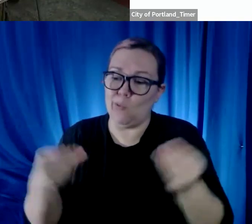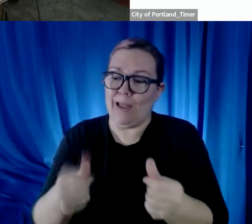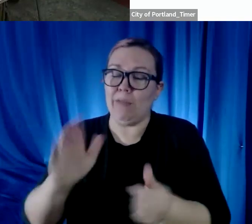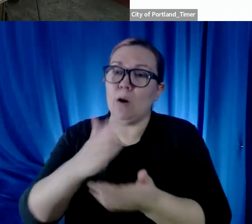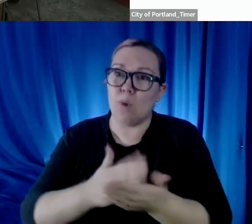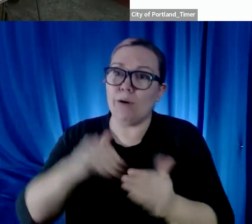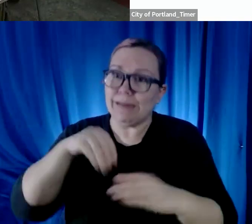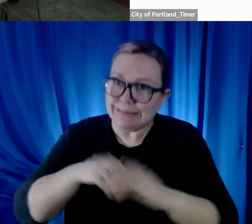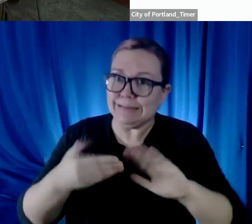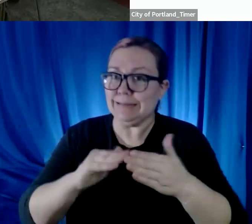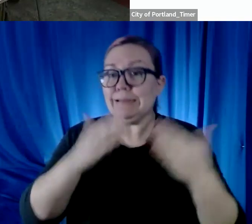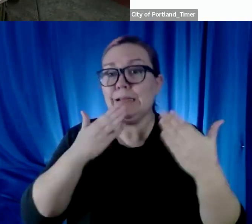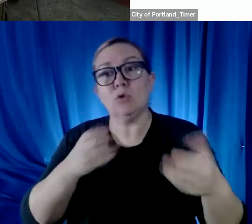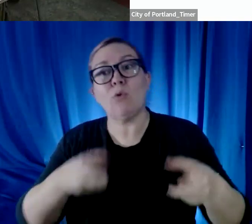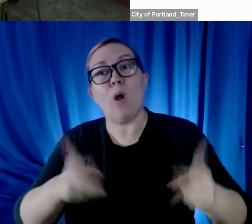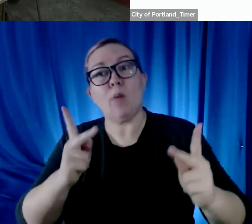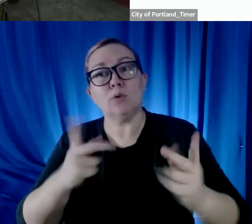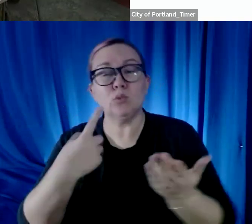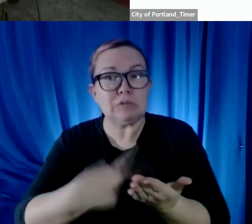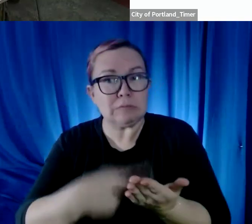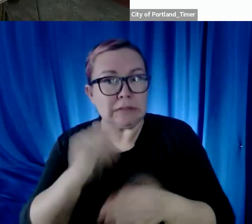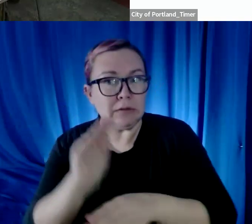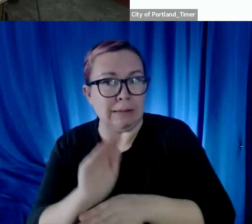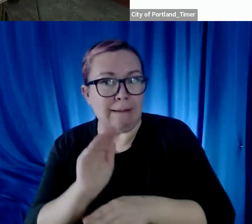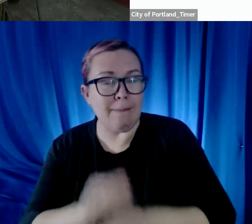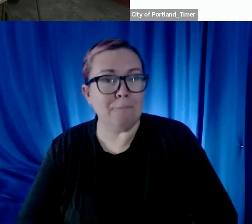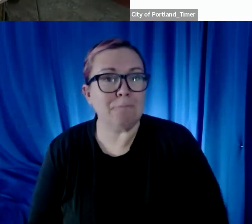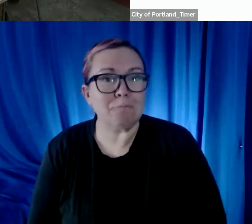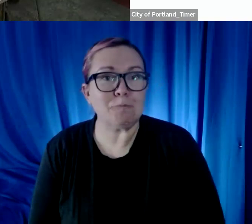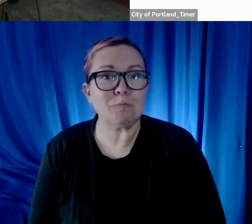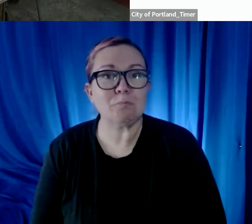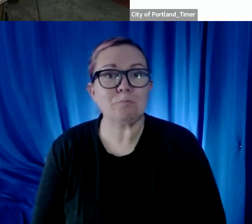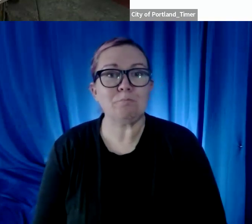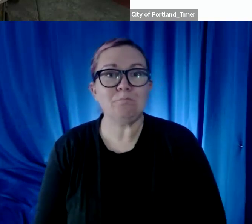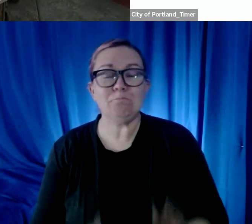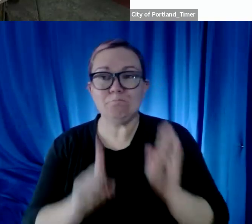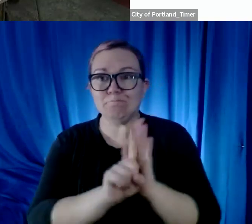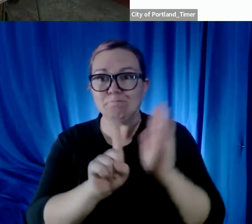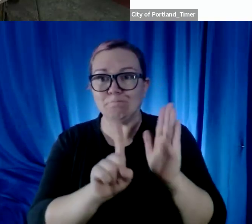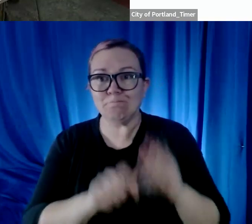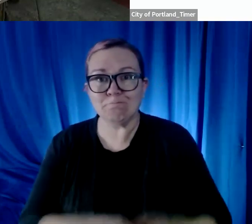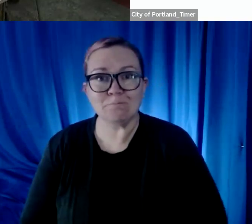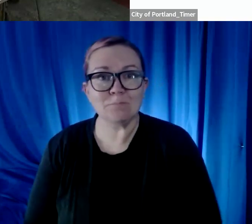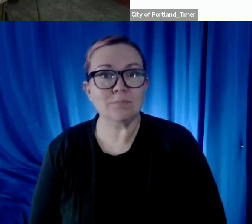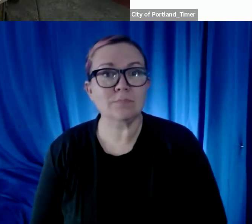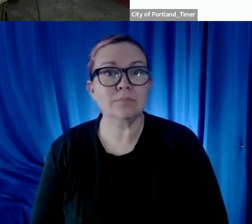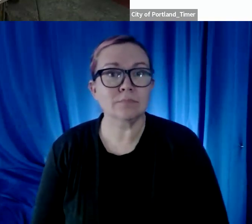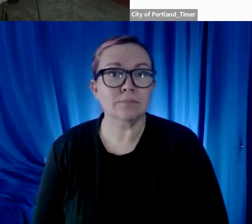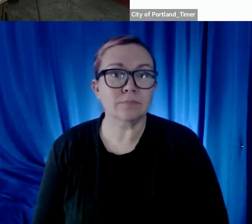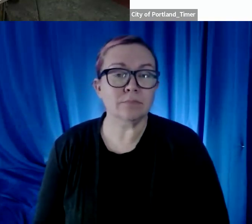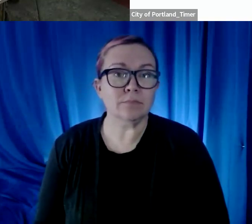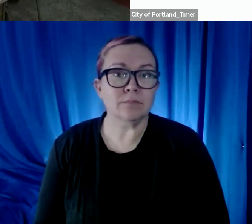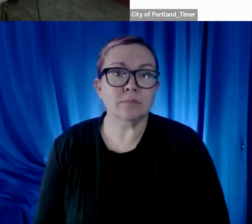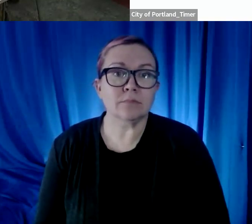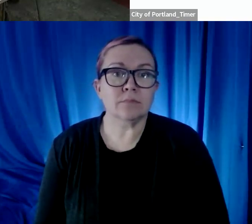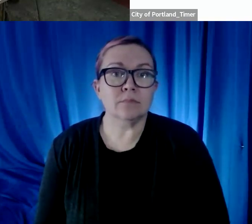Thank you for the opportunity to speak tonight.